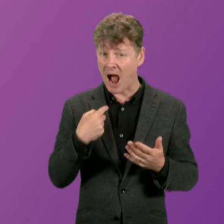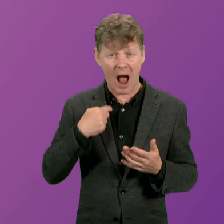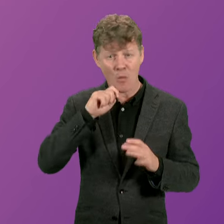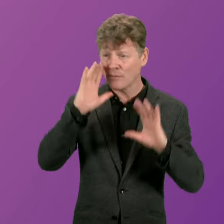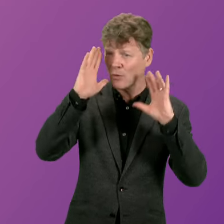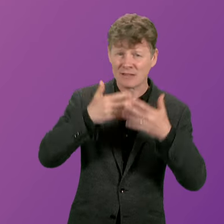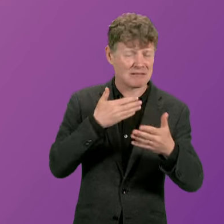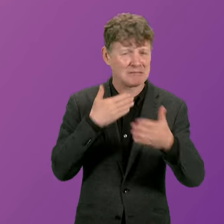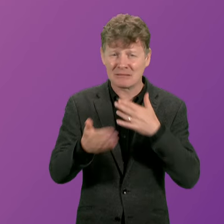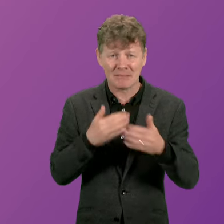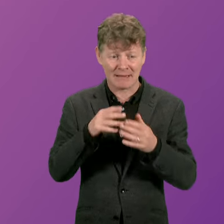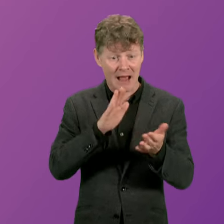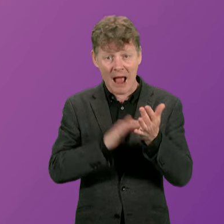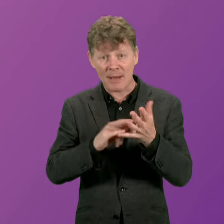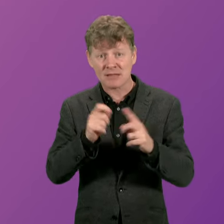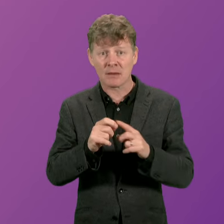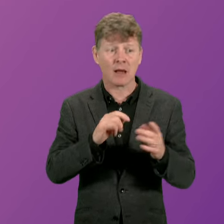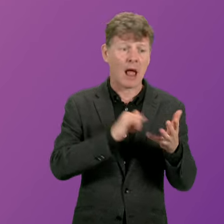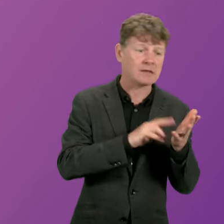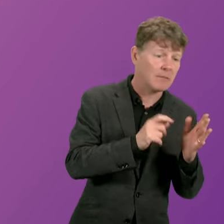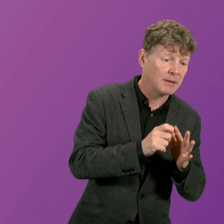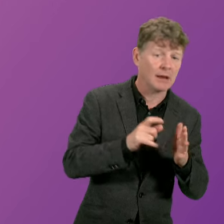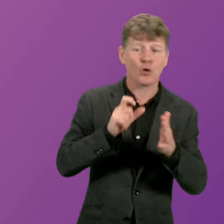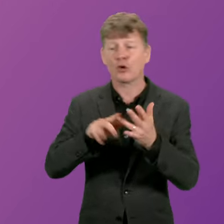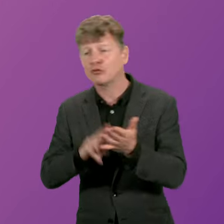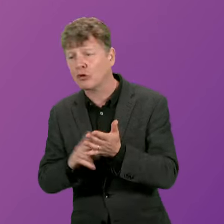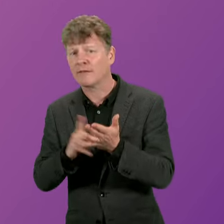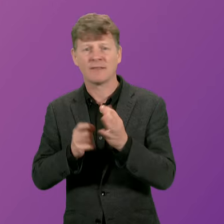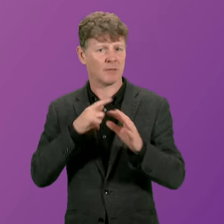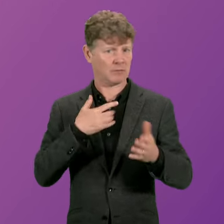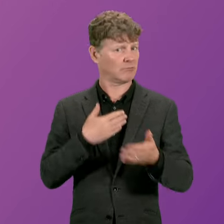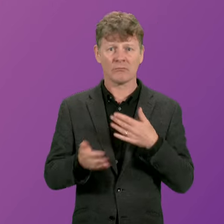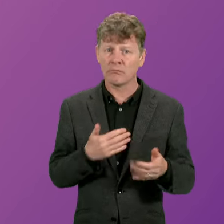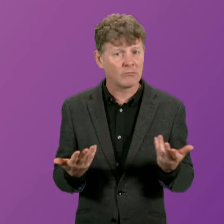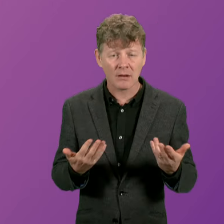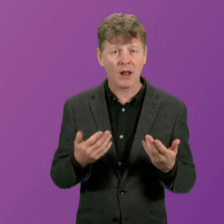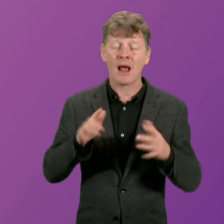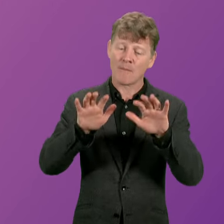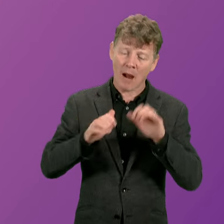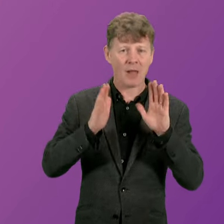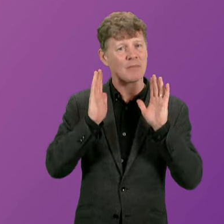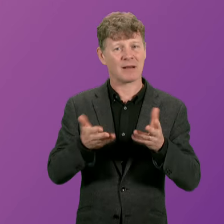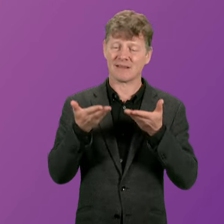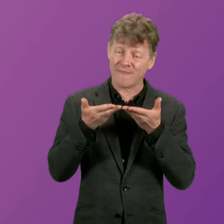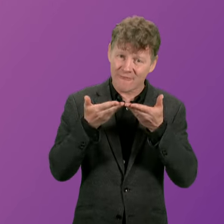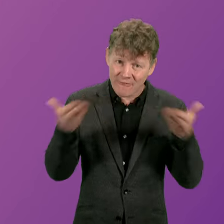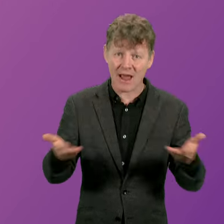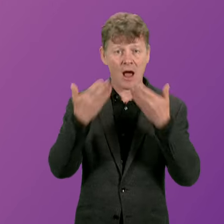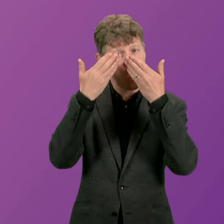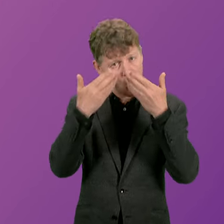want Parliament to exercise its responsibilities fairly and openly in relation to all members.